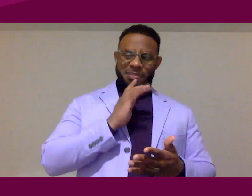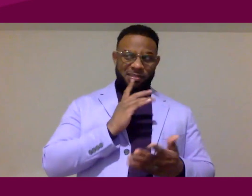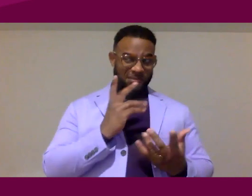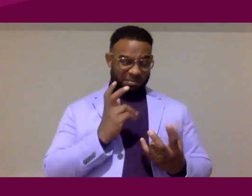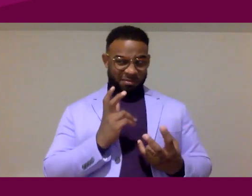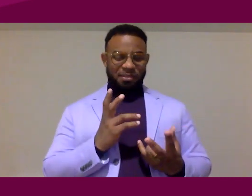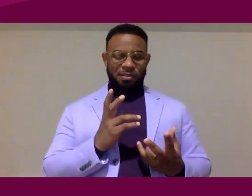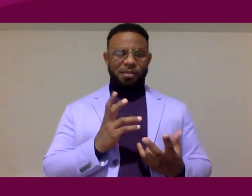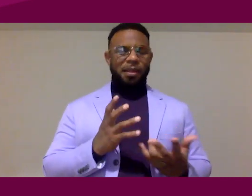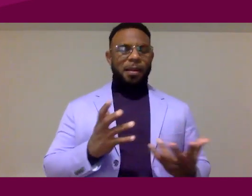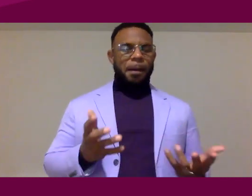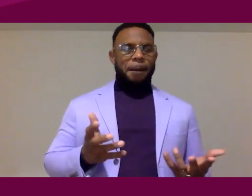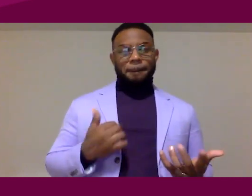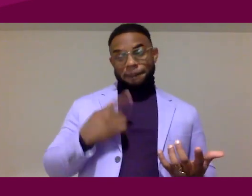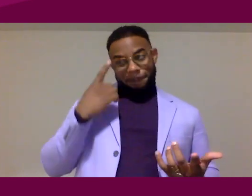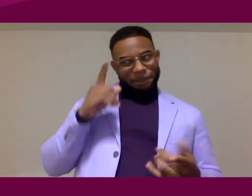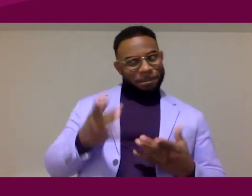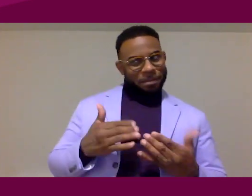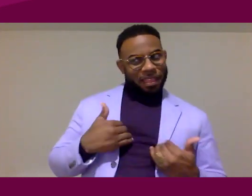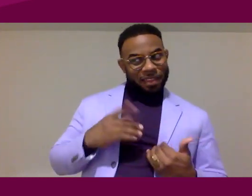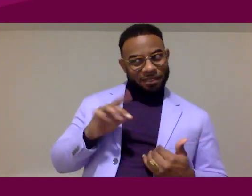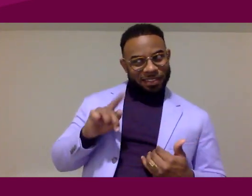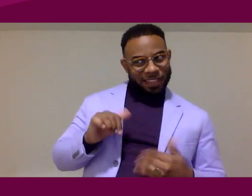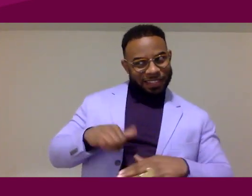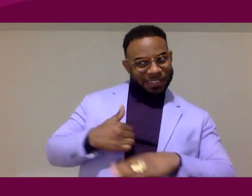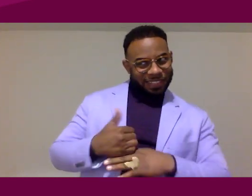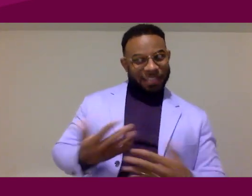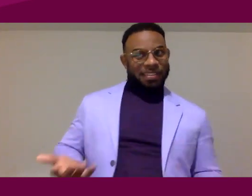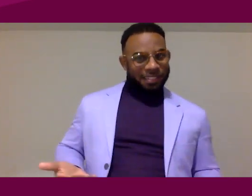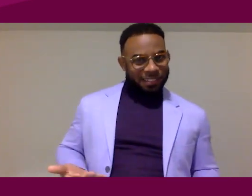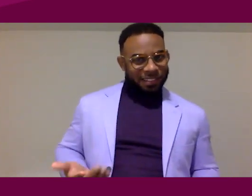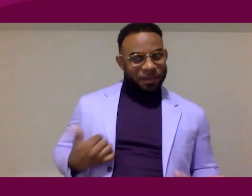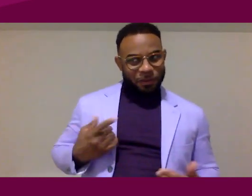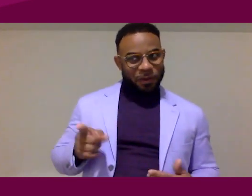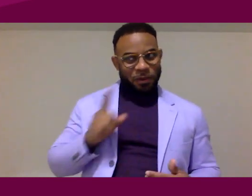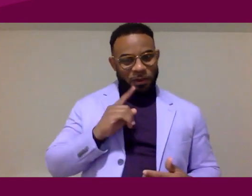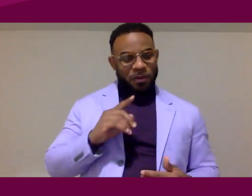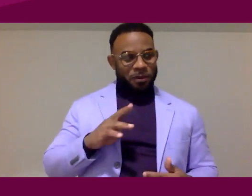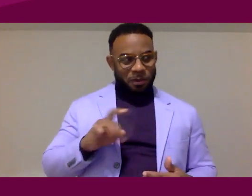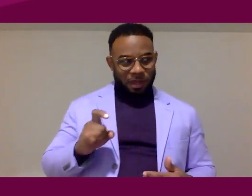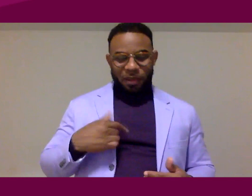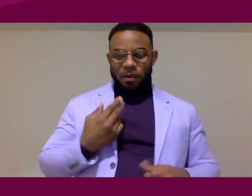And we think you might have data sets," because we're UX and we have a disability community.